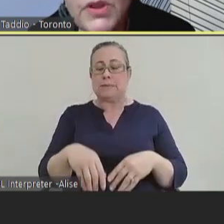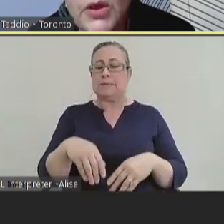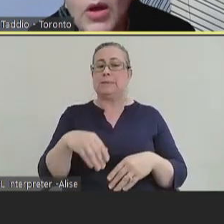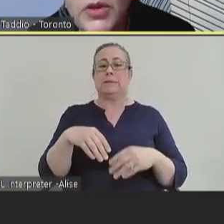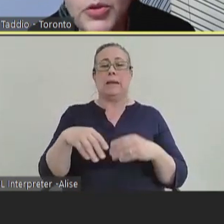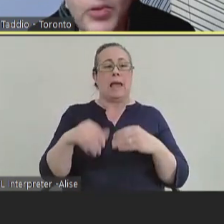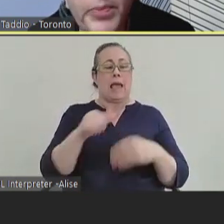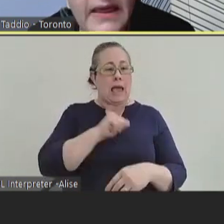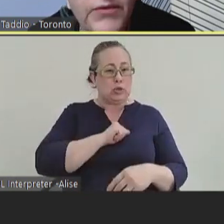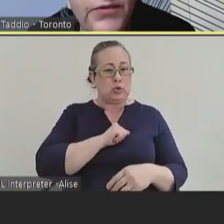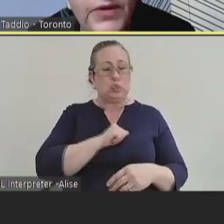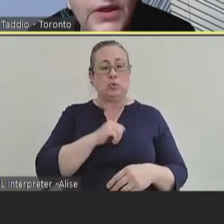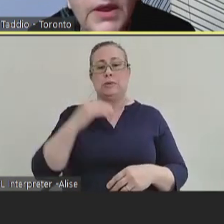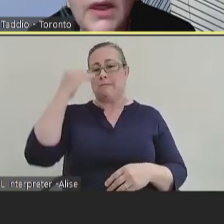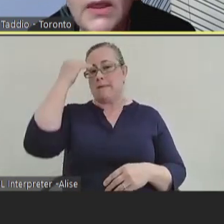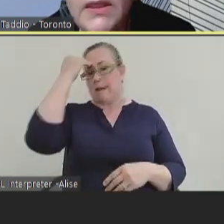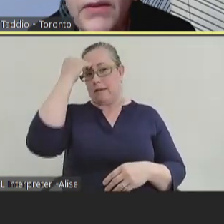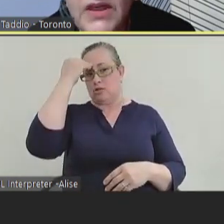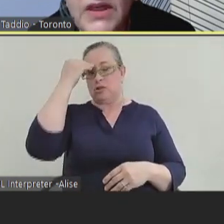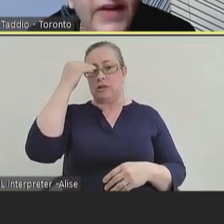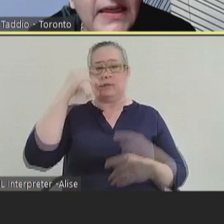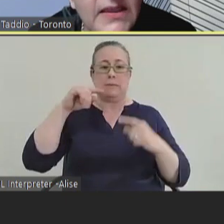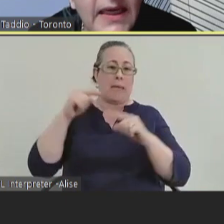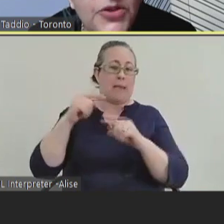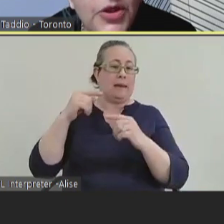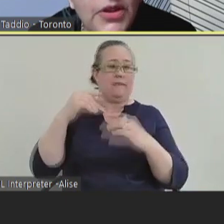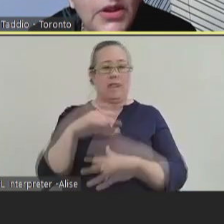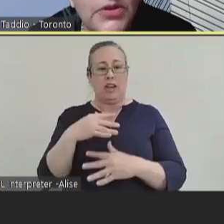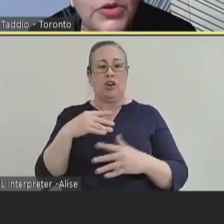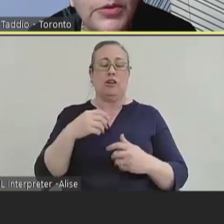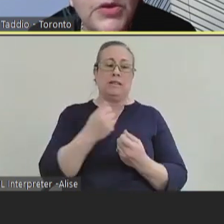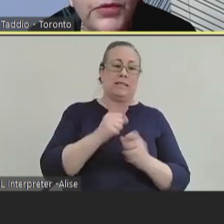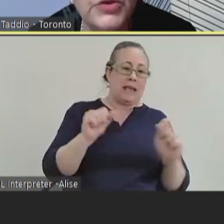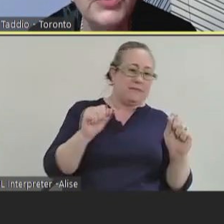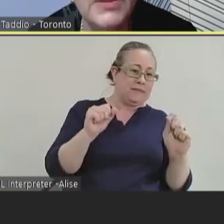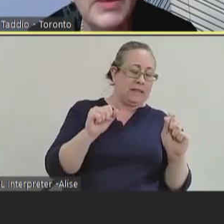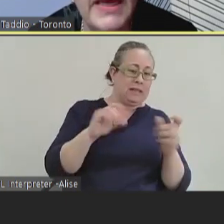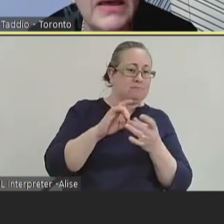and knowledge about pain and fear, safety of vaccination in terms of reducing pain,